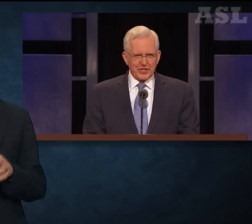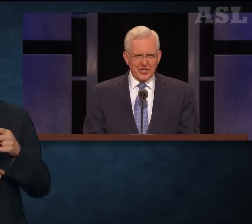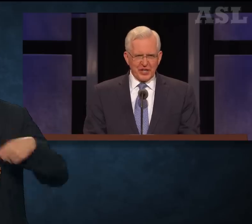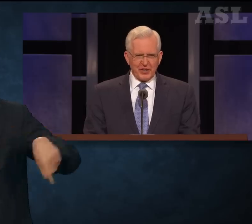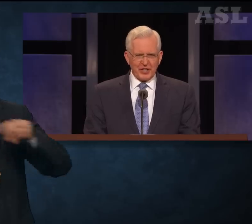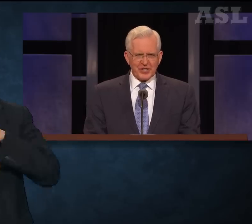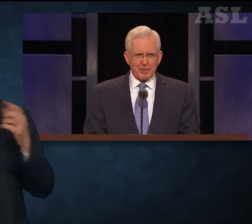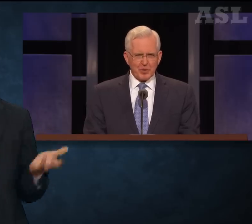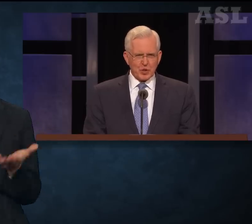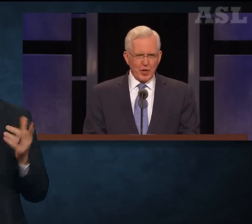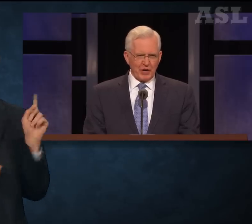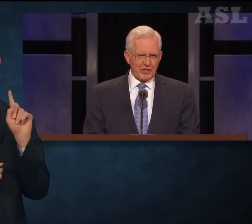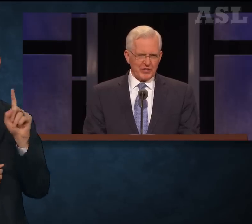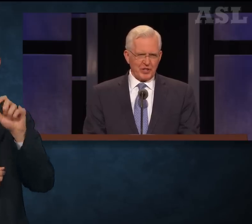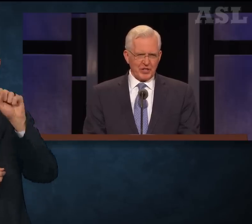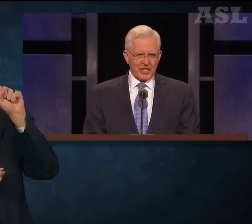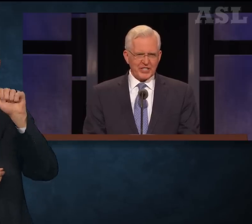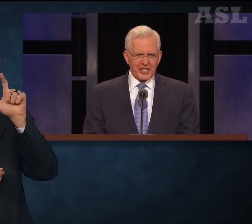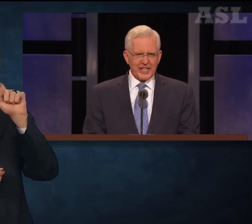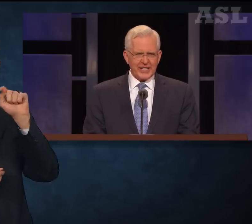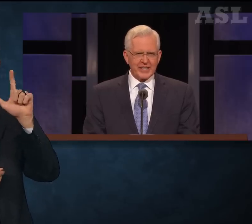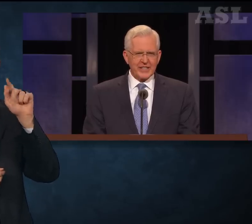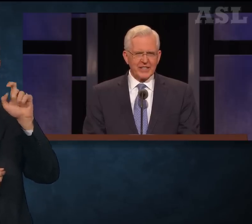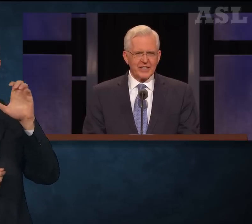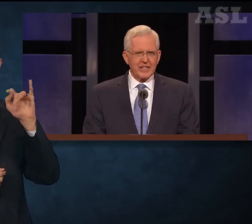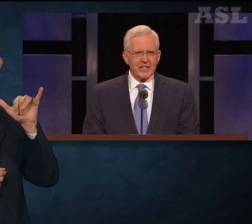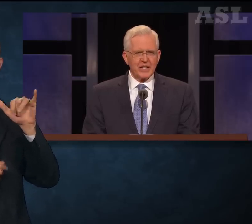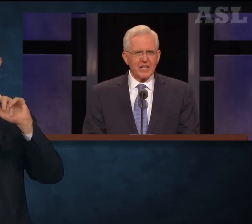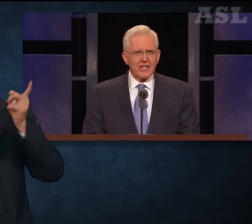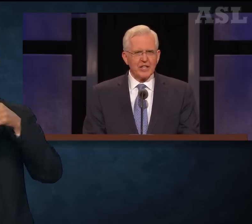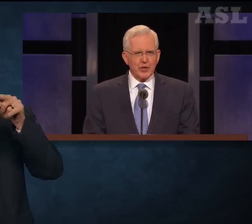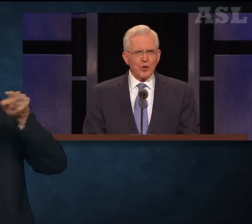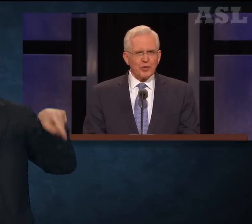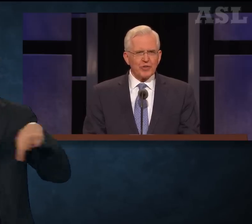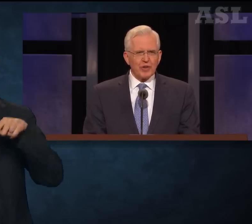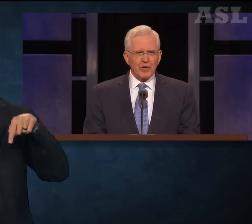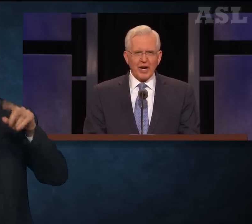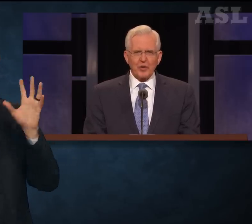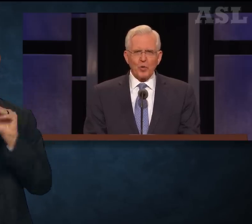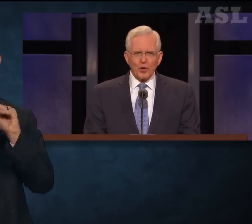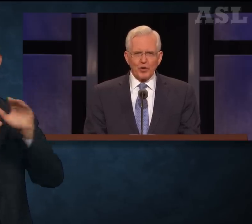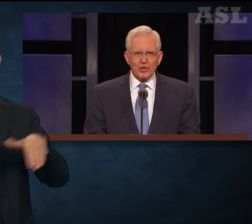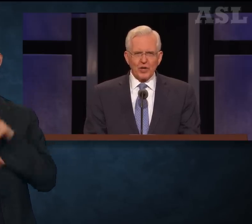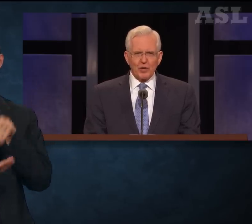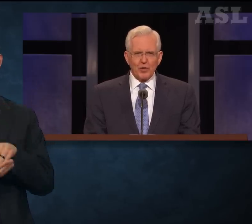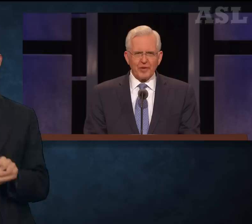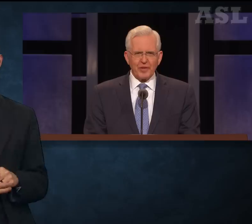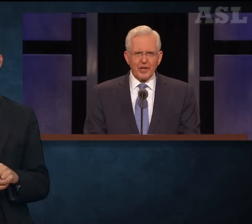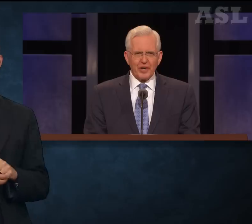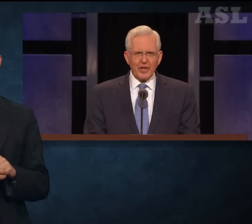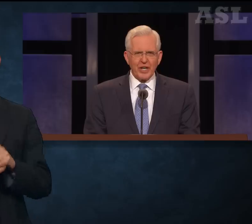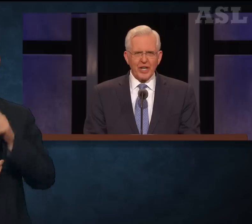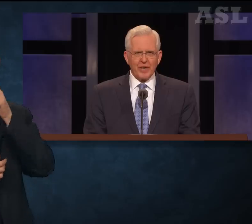WE ARE SPEAKING TO YOU FROM THE CONFERENCE CENTER ON